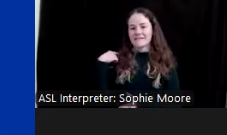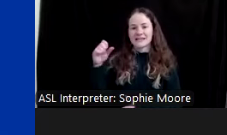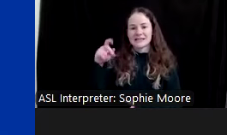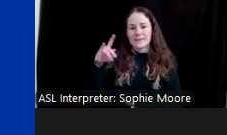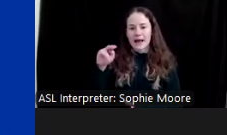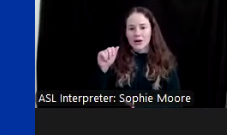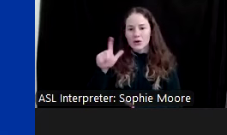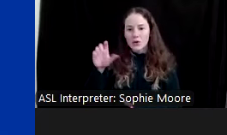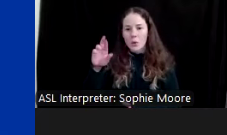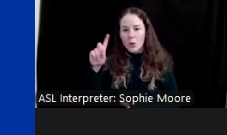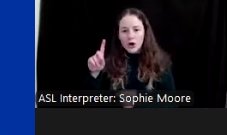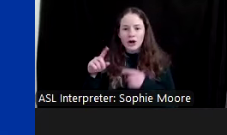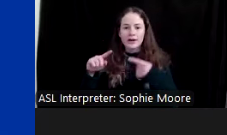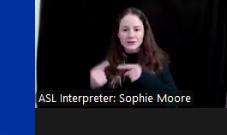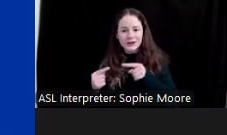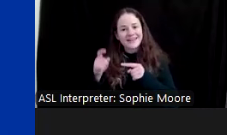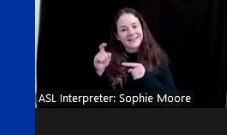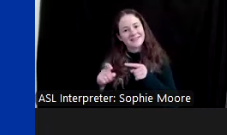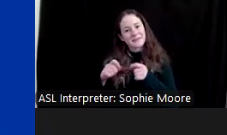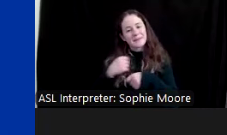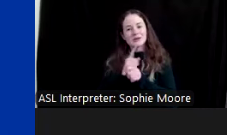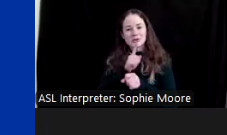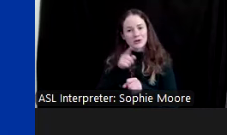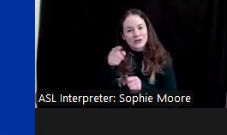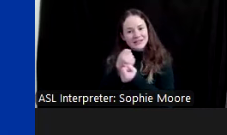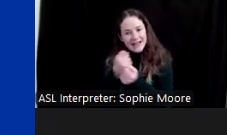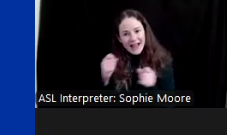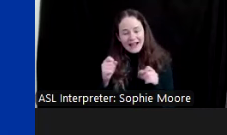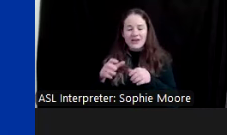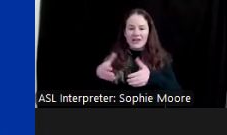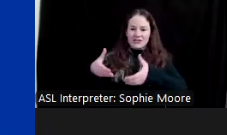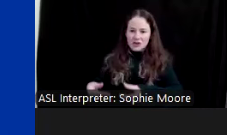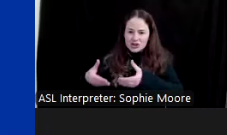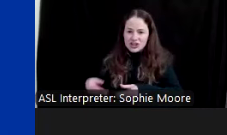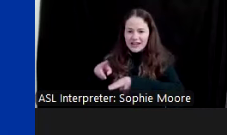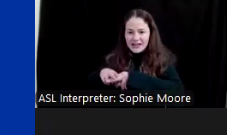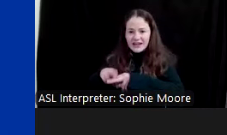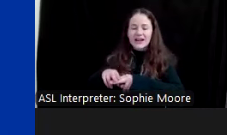of situation than they're used to sitting in. So, we have to make sure the cushion's appropriate, that their feet are going to be safe. Um, we have to